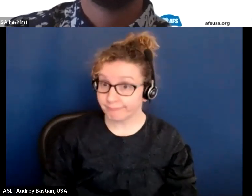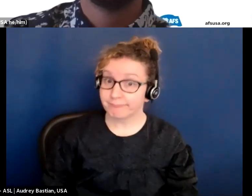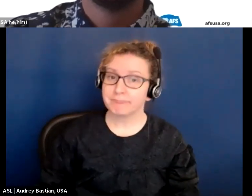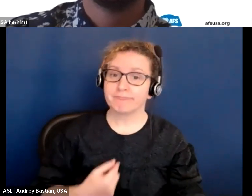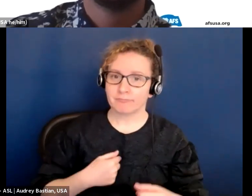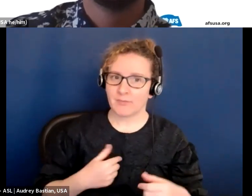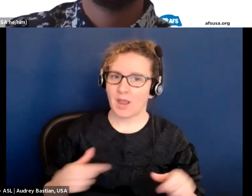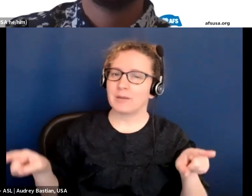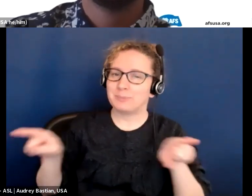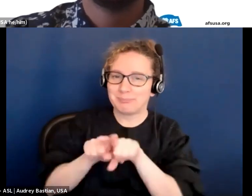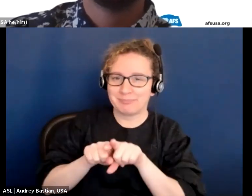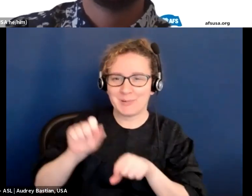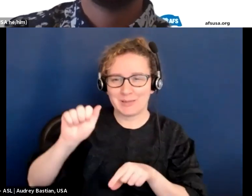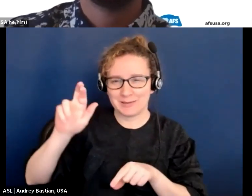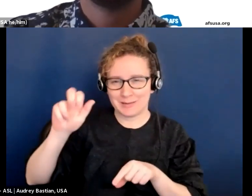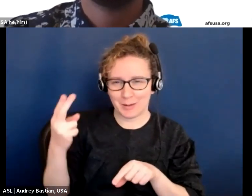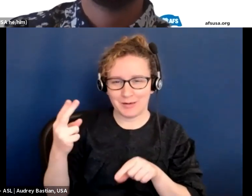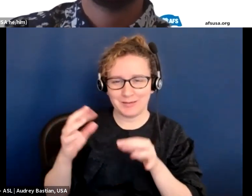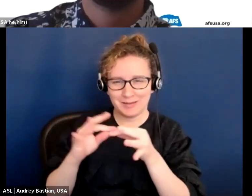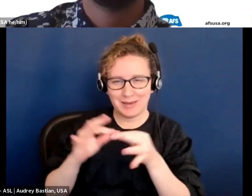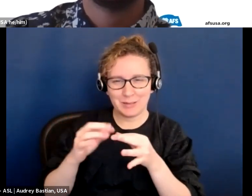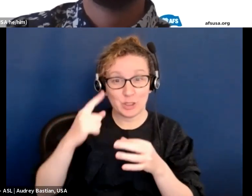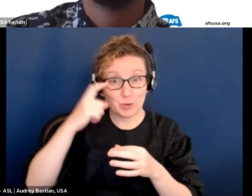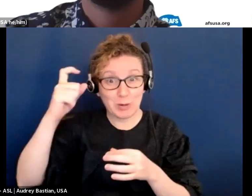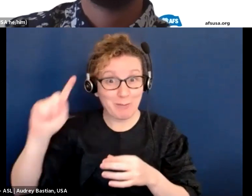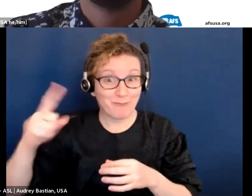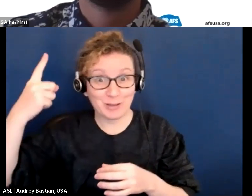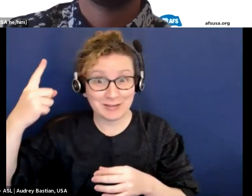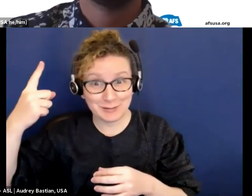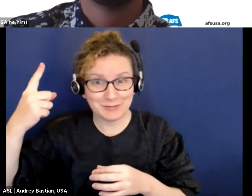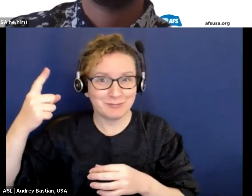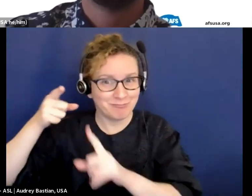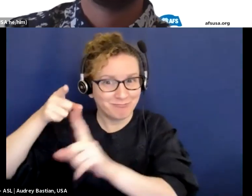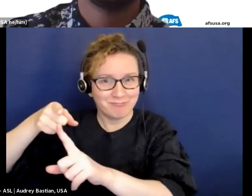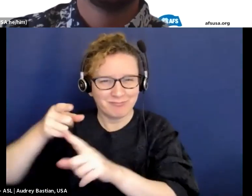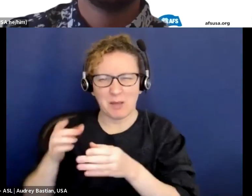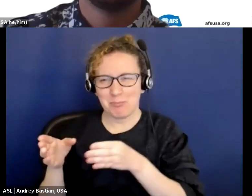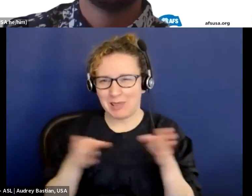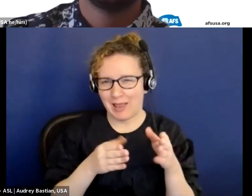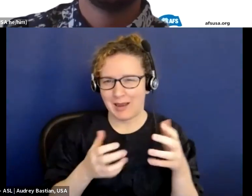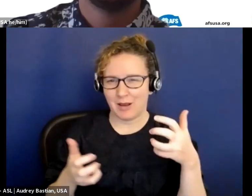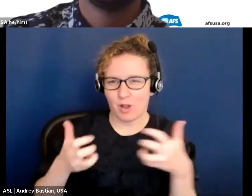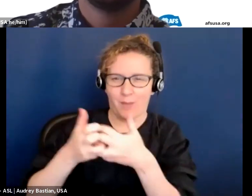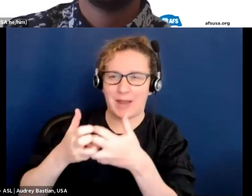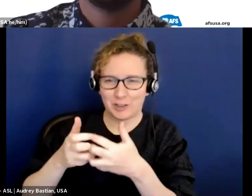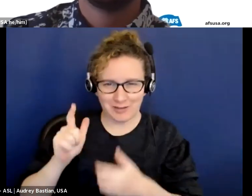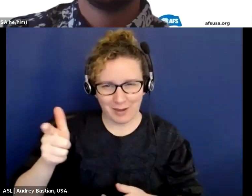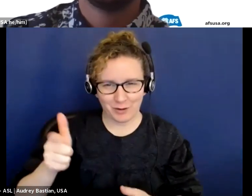Sarah said. I really like the dream first plan later. That will definitely be something